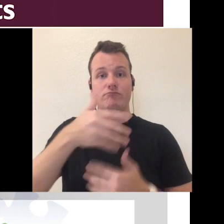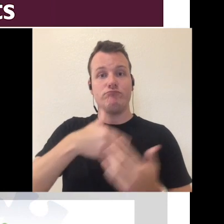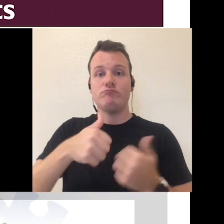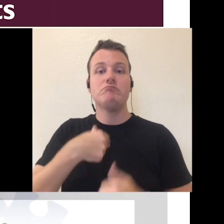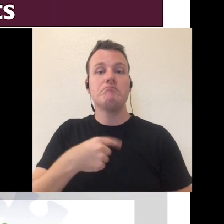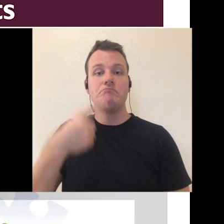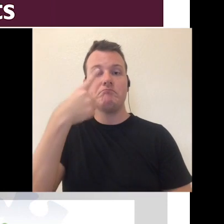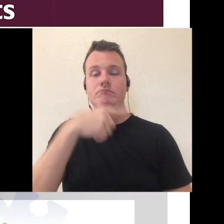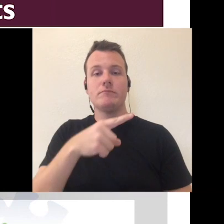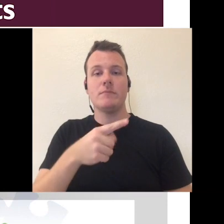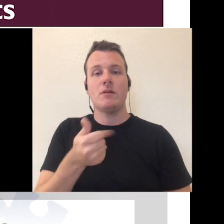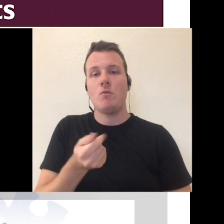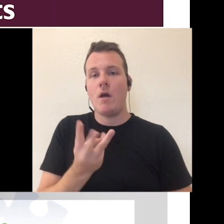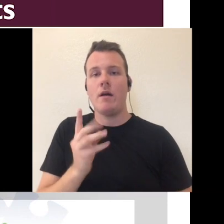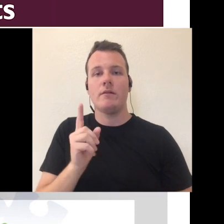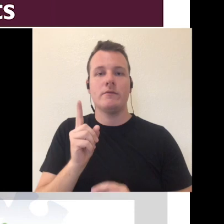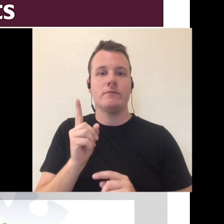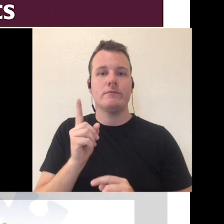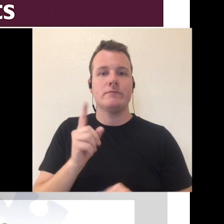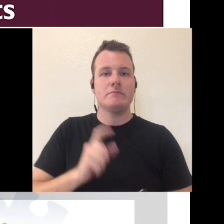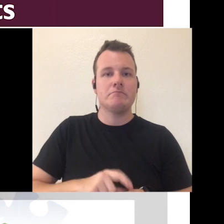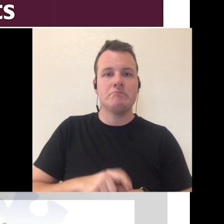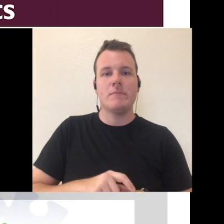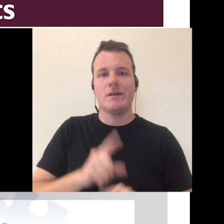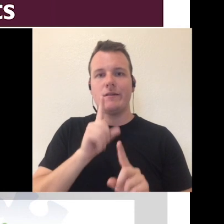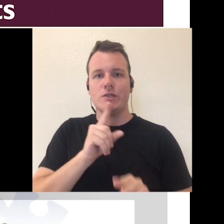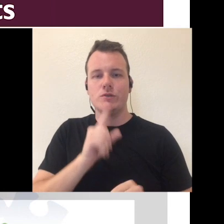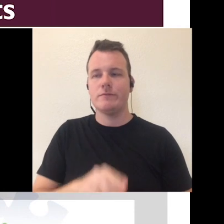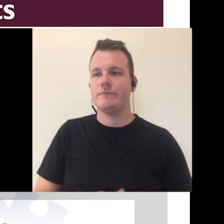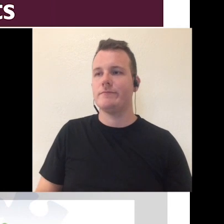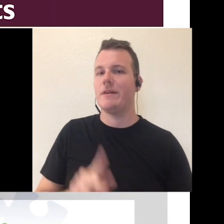out, I'm more than happy to answer questions for a while. Thank you Dr.